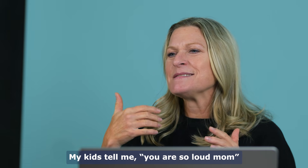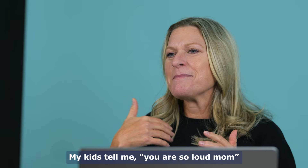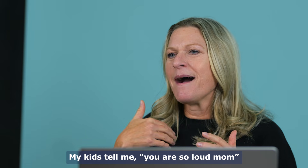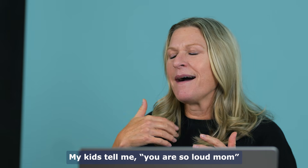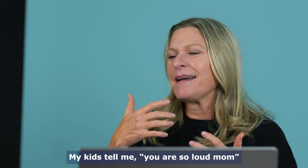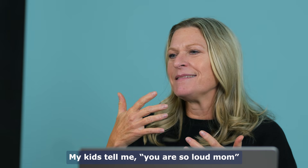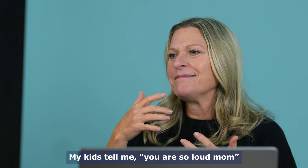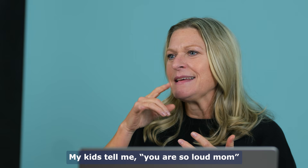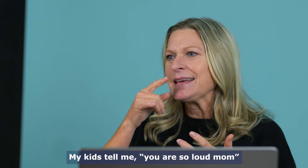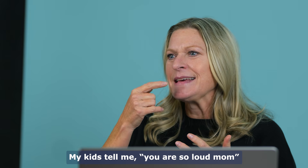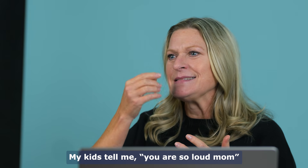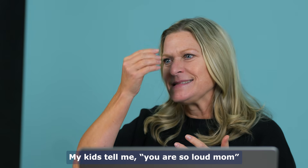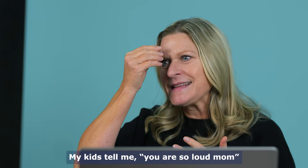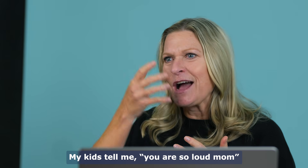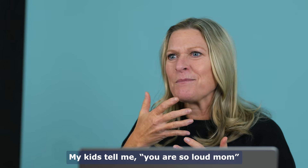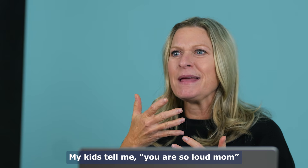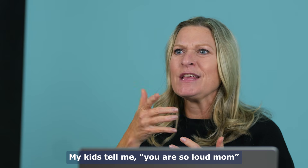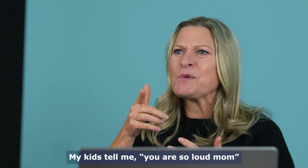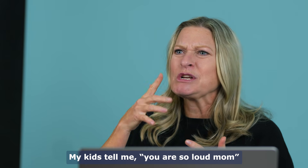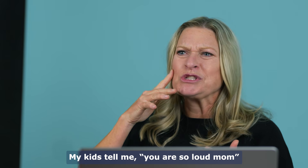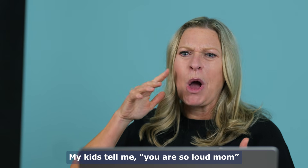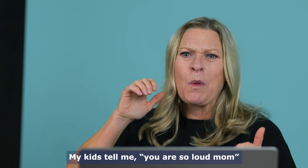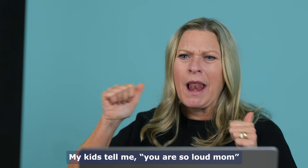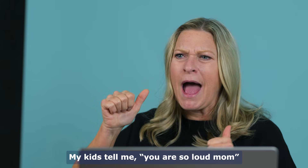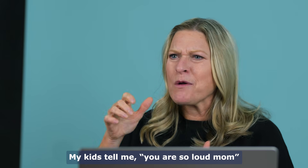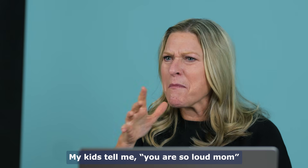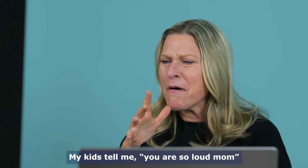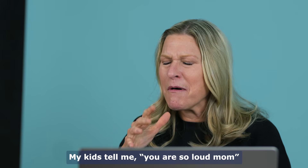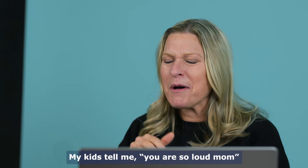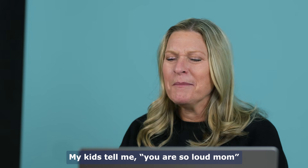My kids tell me, “you are so loud mom”